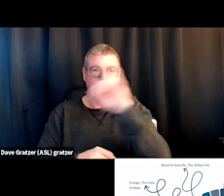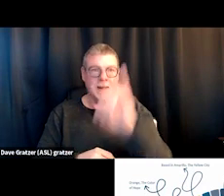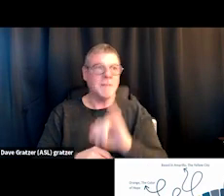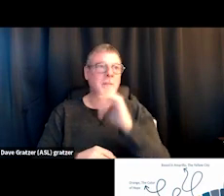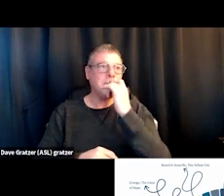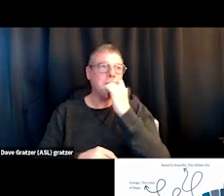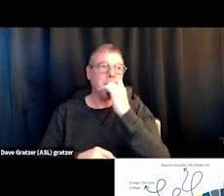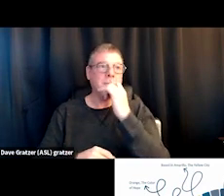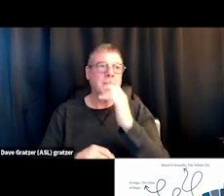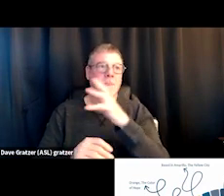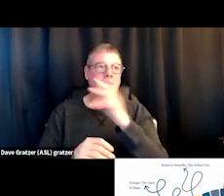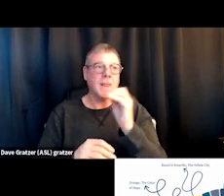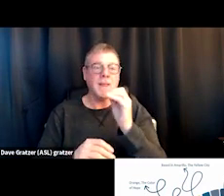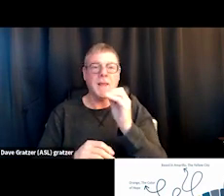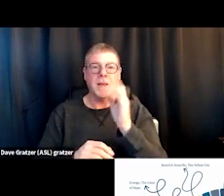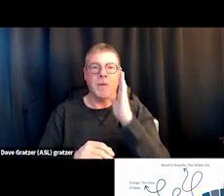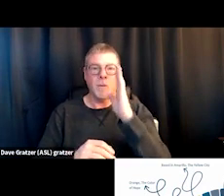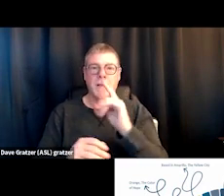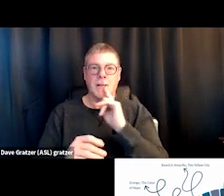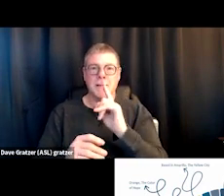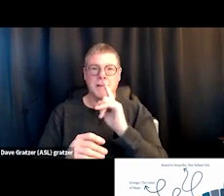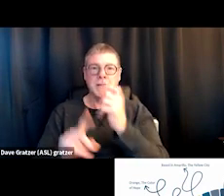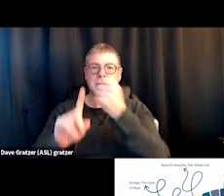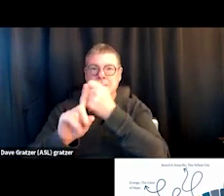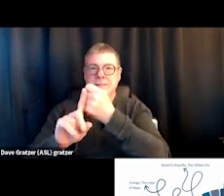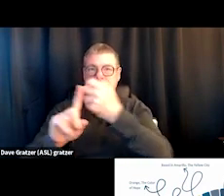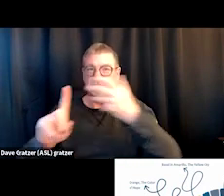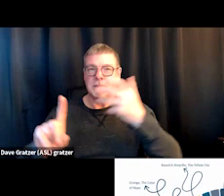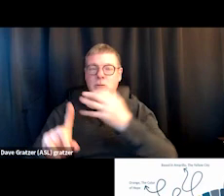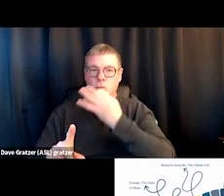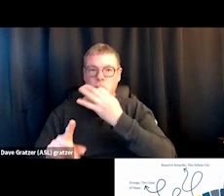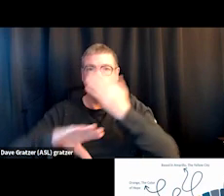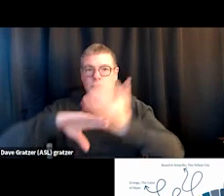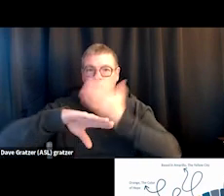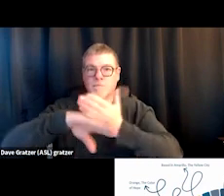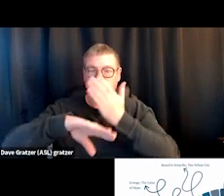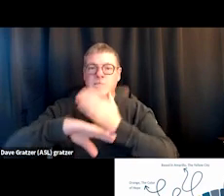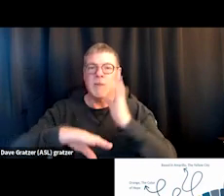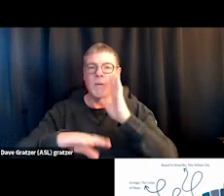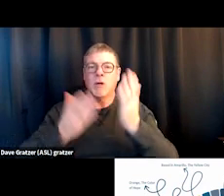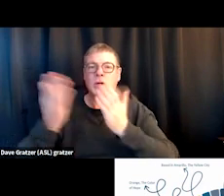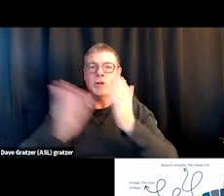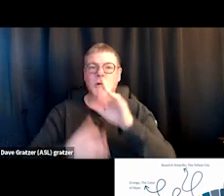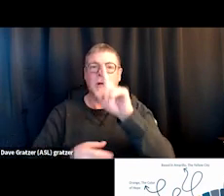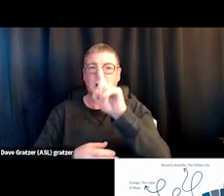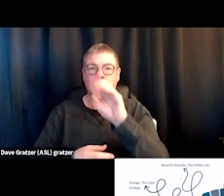We are shortly gonna, we're doing some expansion and renovation at our site, we'll be serving 104 in that building